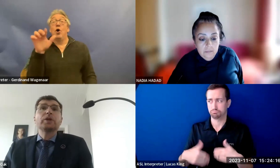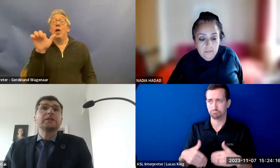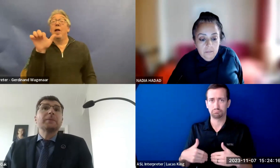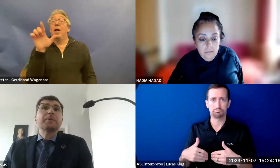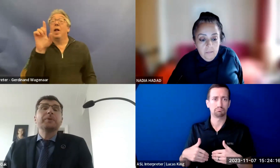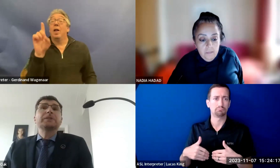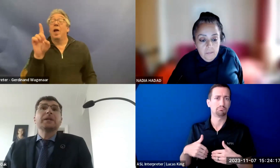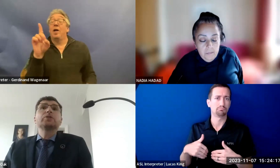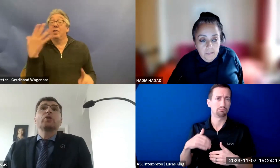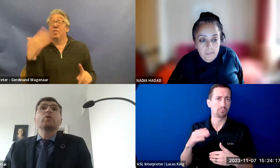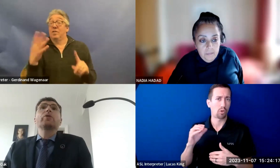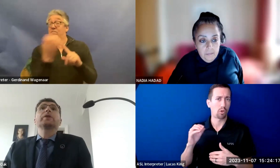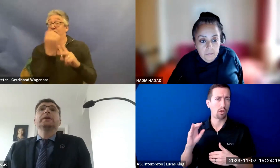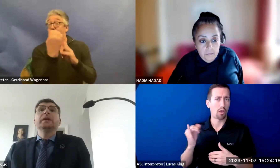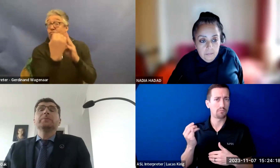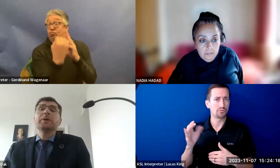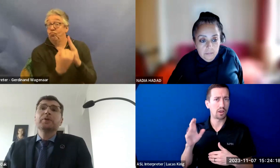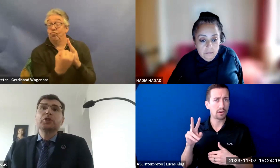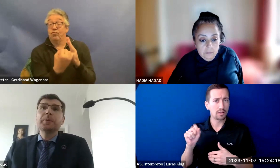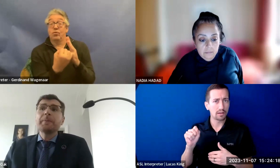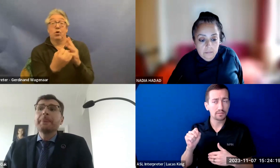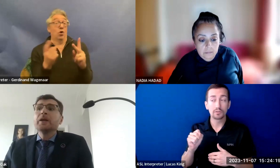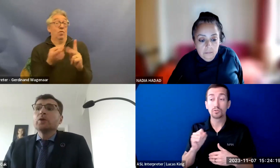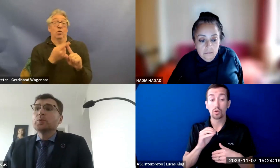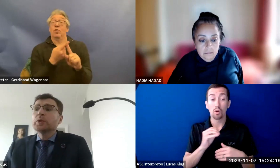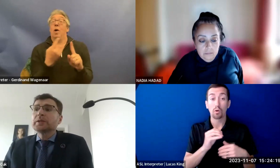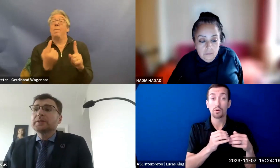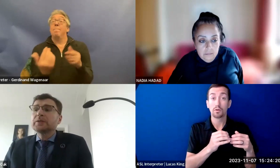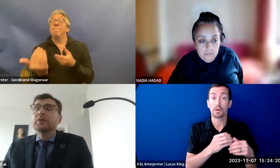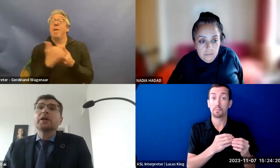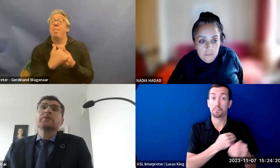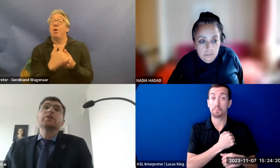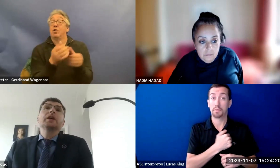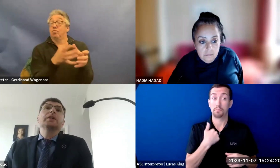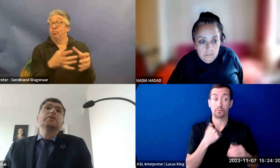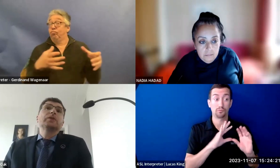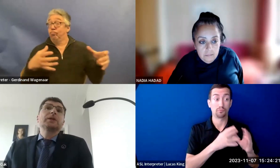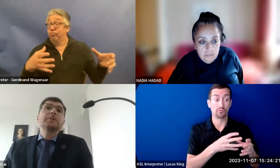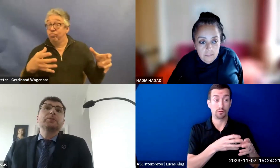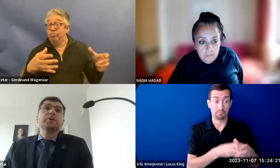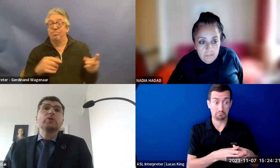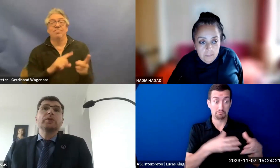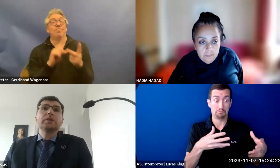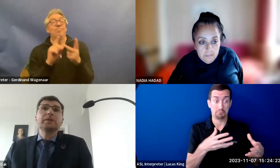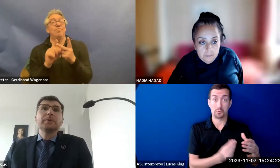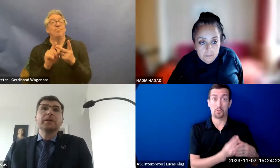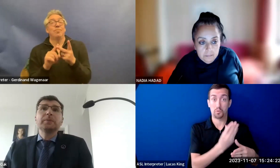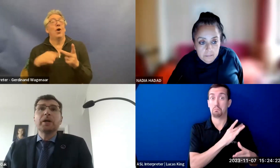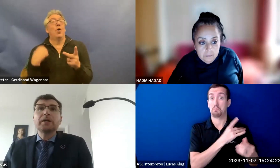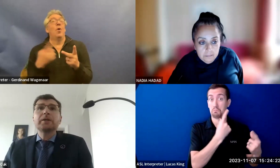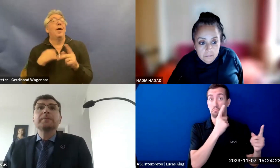For example, besides growth in membership, We successfully advocated for the disability marker